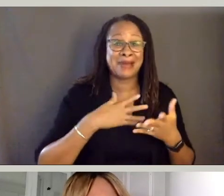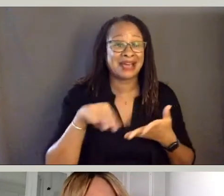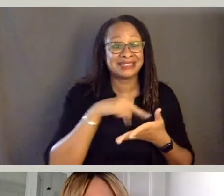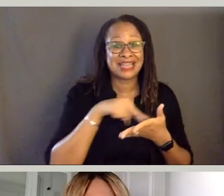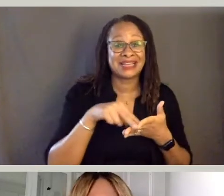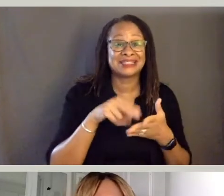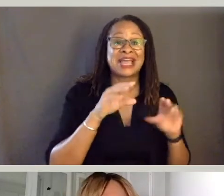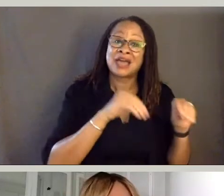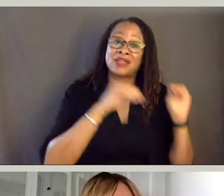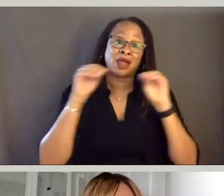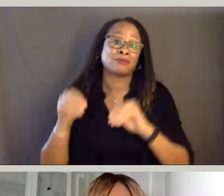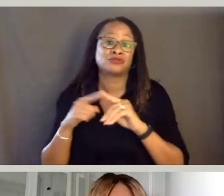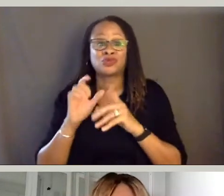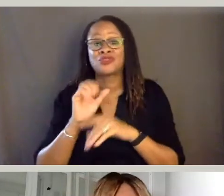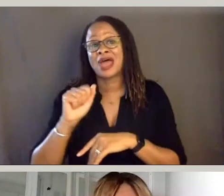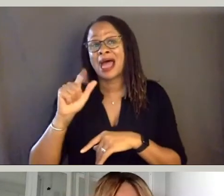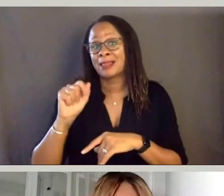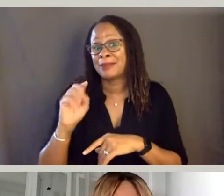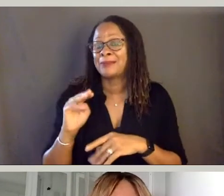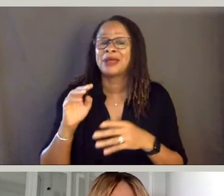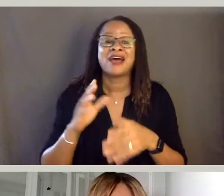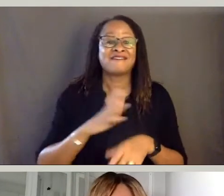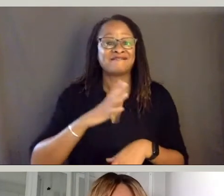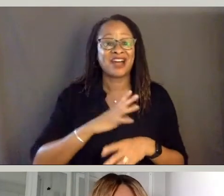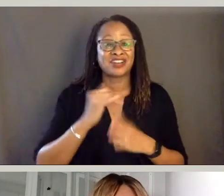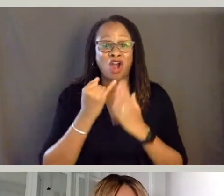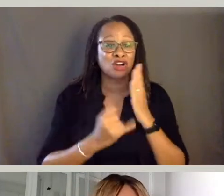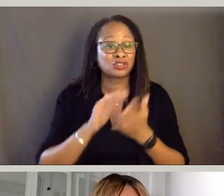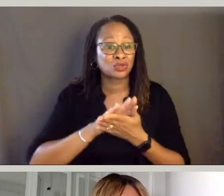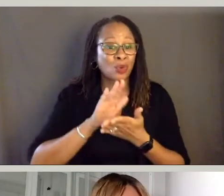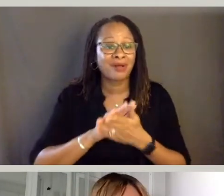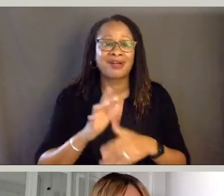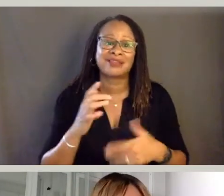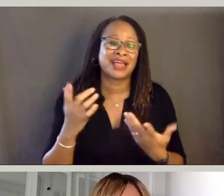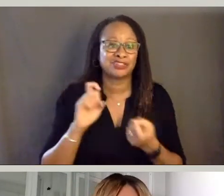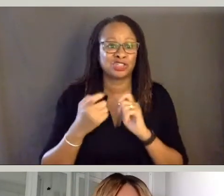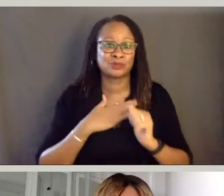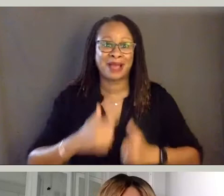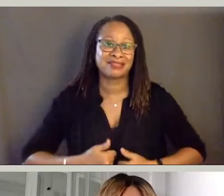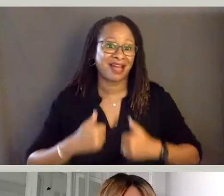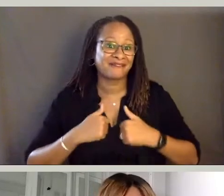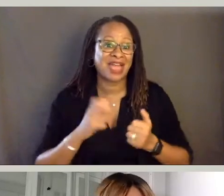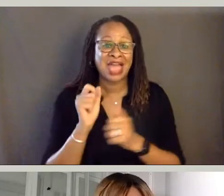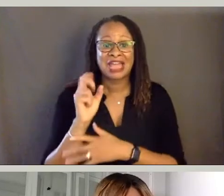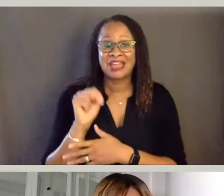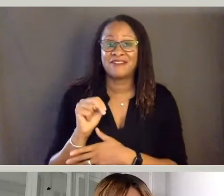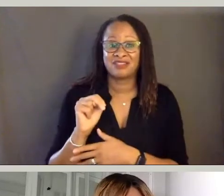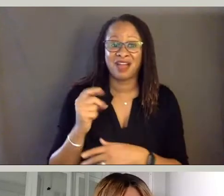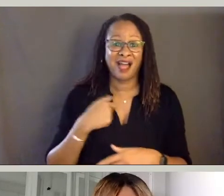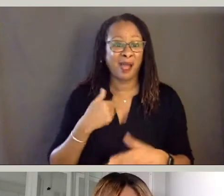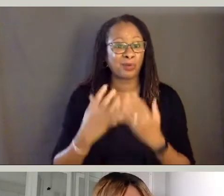of Fine Arts and the Alabama School Fine Arts changed my life. And so, even though I was poor and working class,